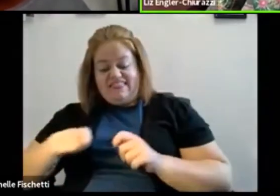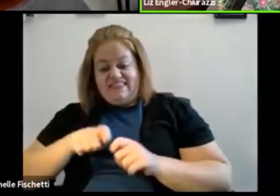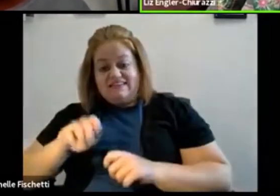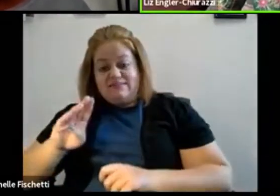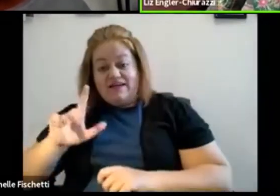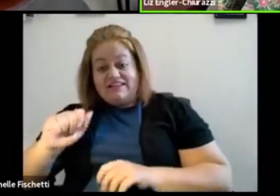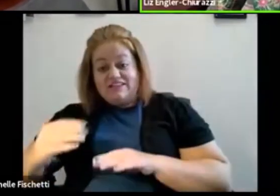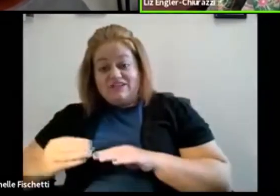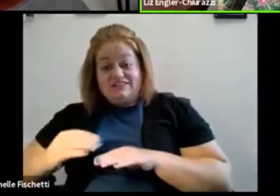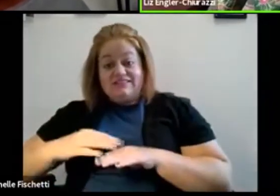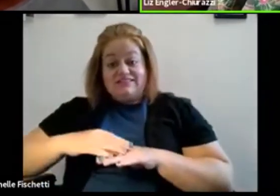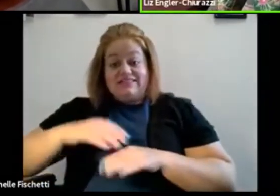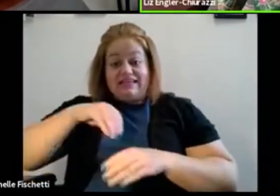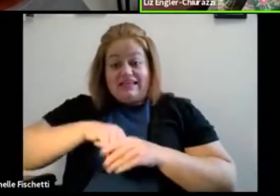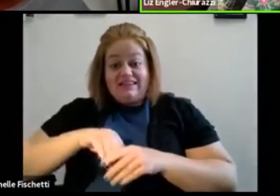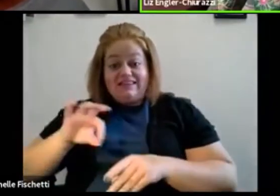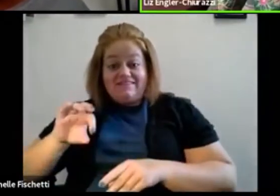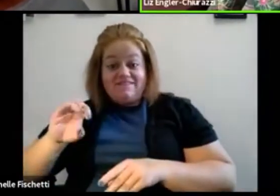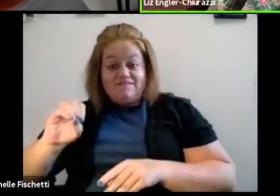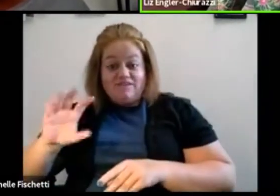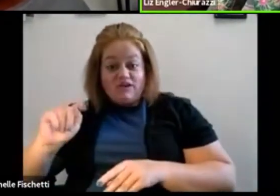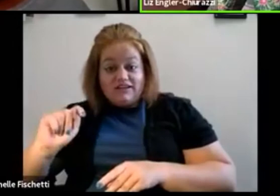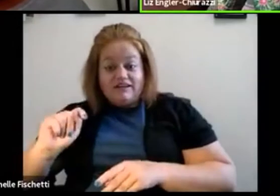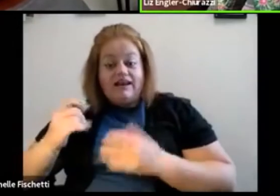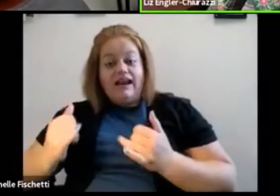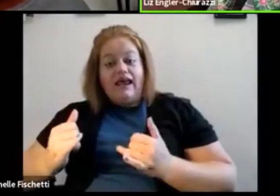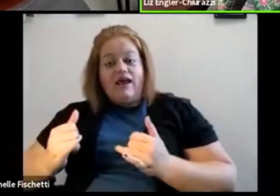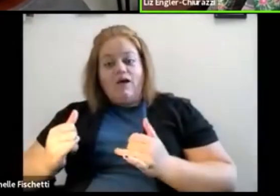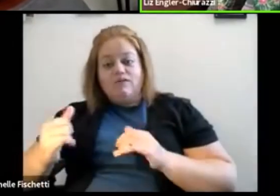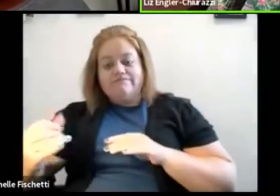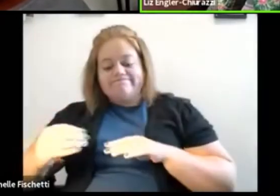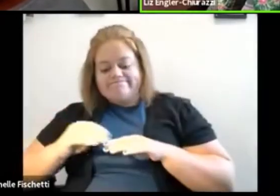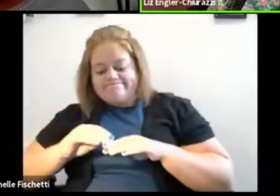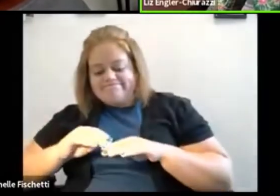about it and and they migrated to the site of infection and they're exciting